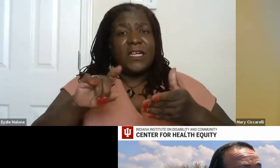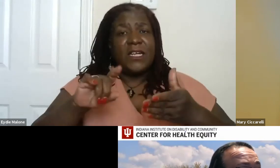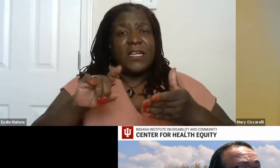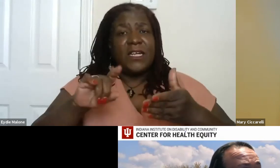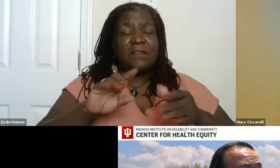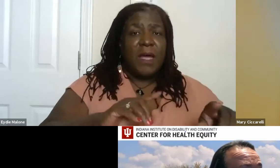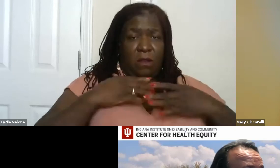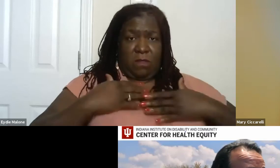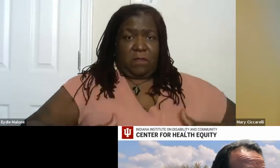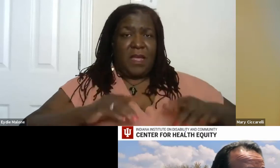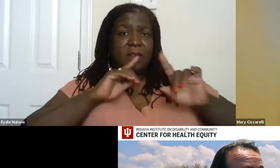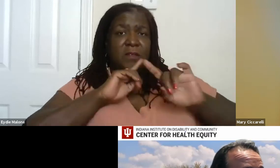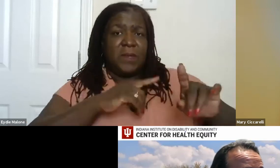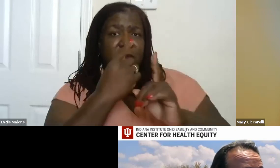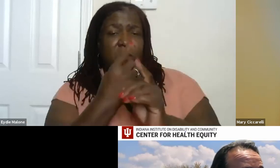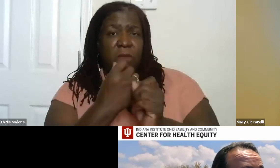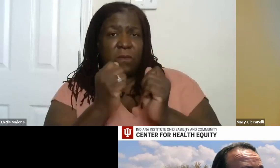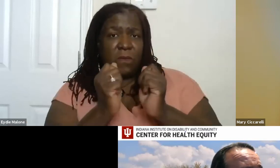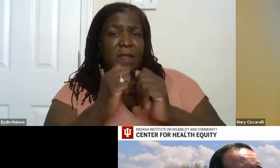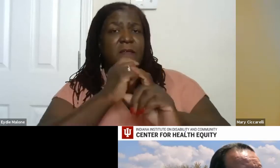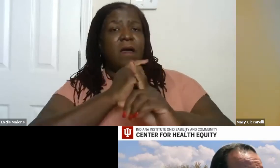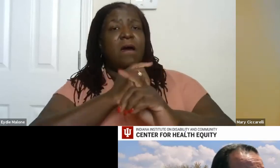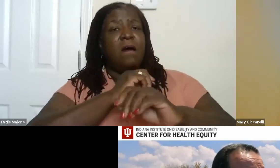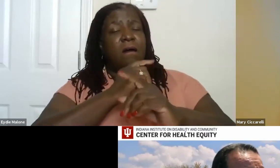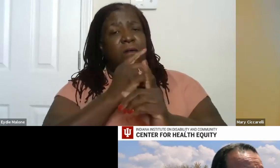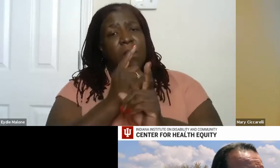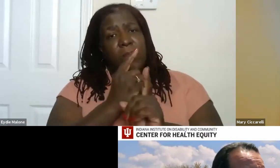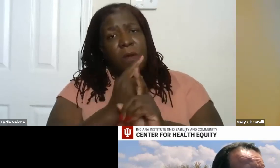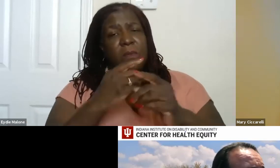an appropriate protective response. Is there a blood test to check this?